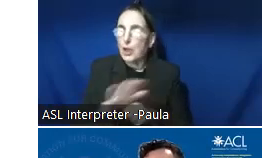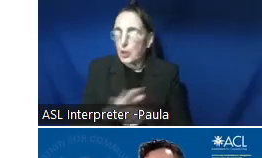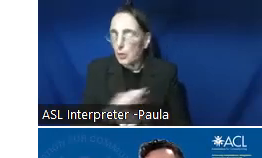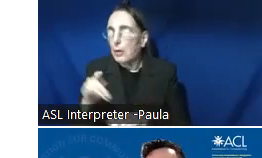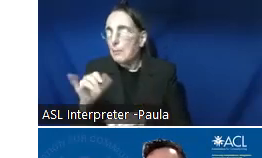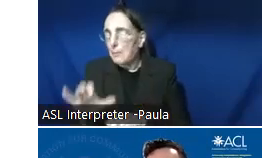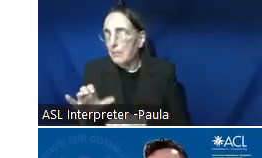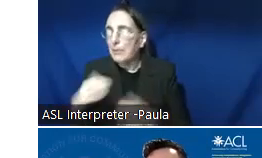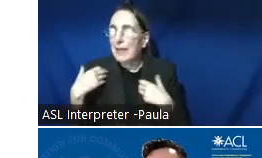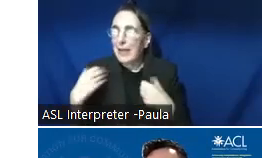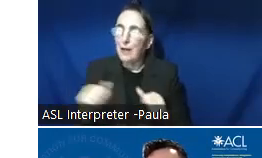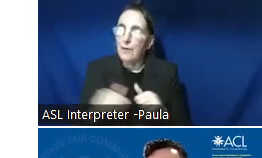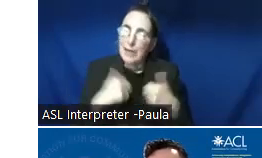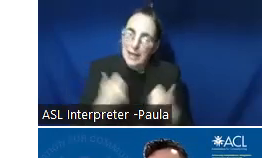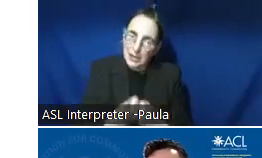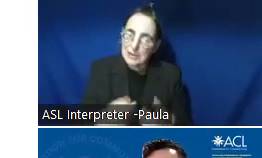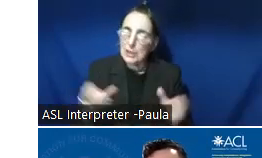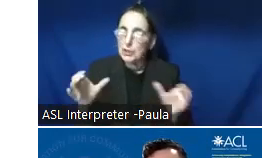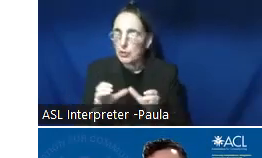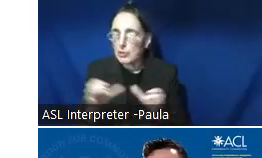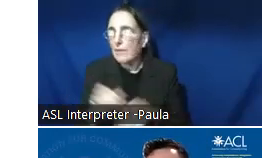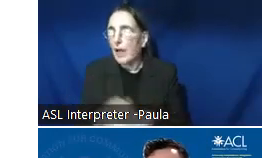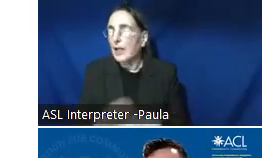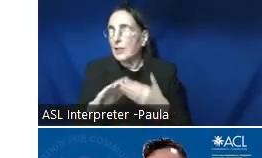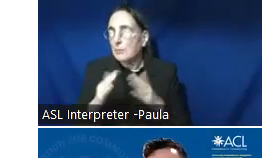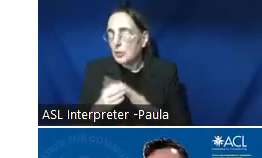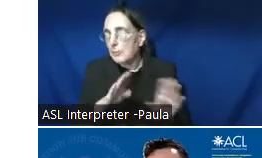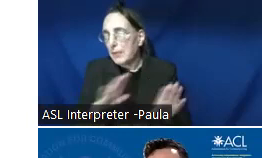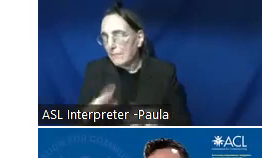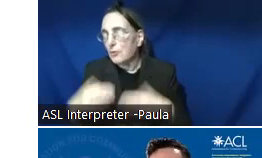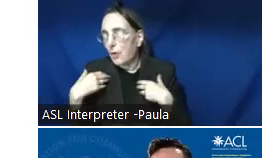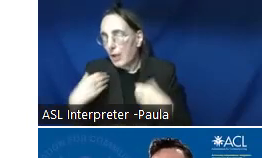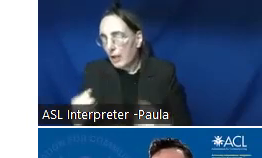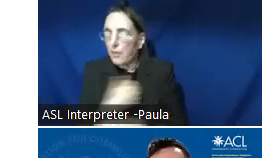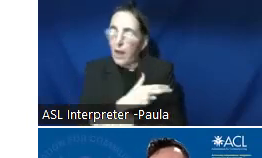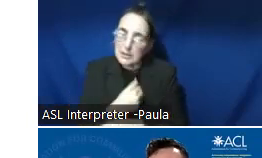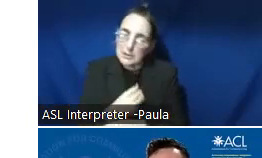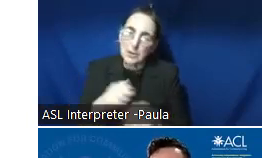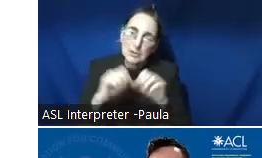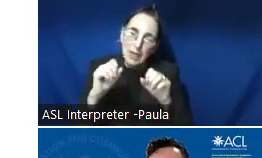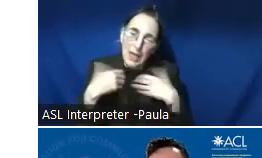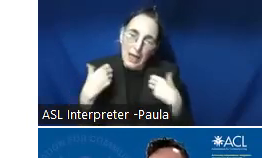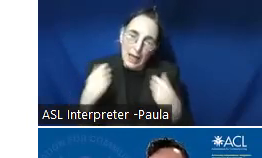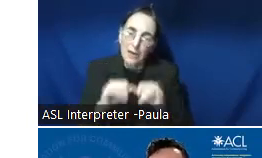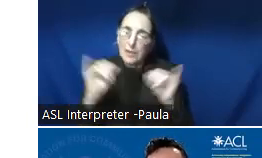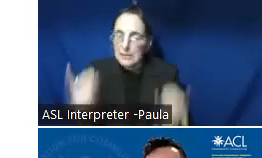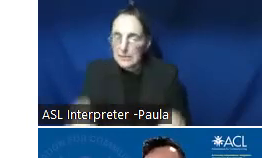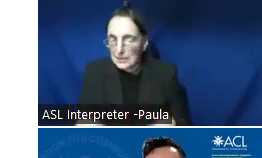centers, certified community behavioral health clinics, hospitals and health systems, behavioral health providers, community-based organizations, and other